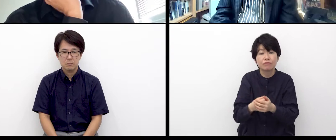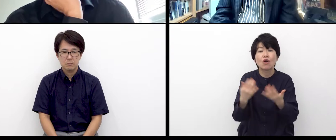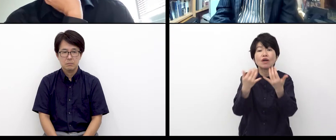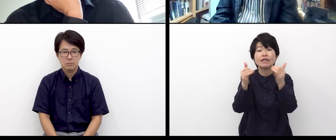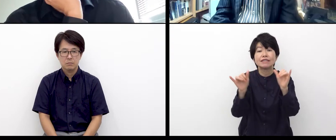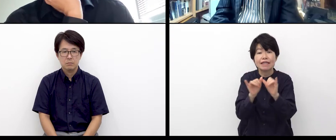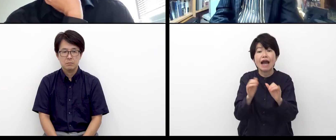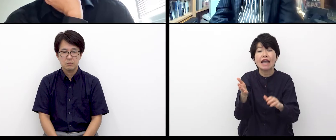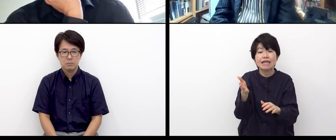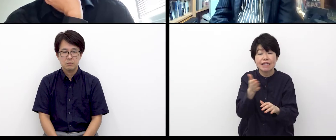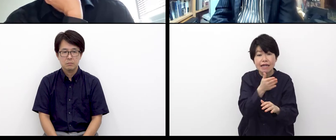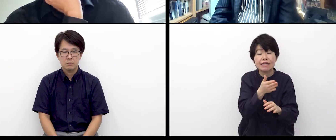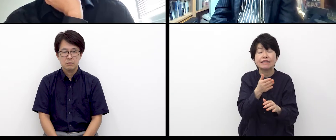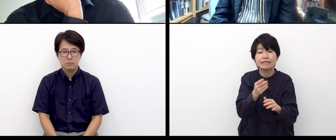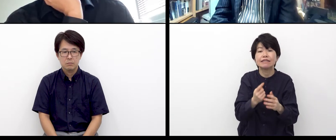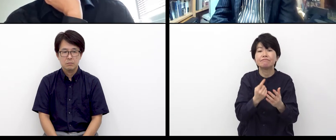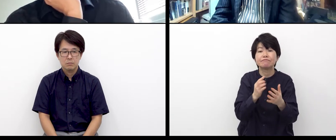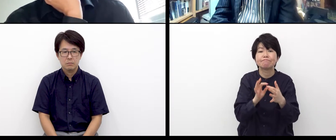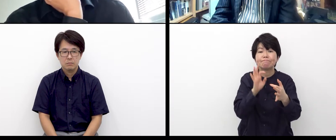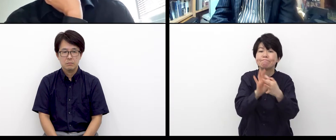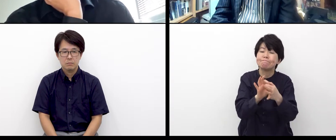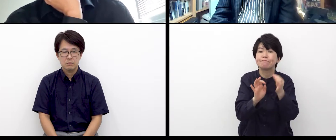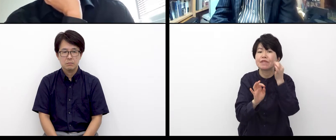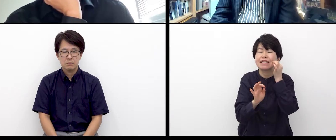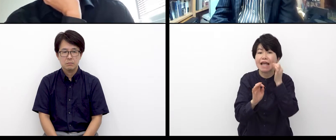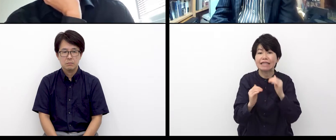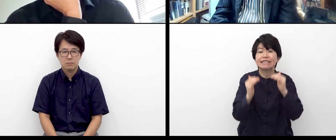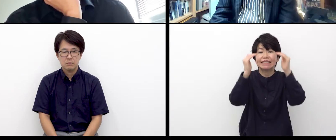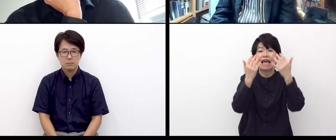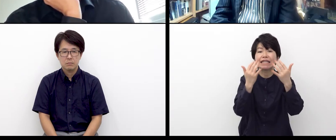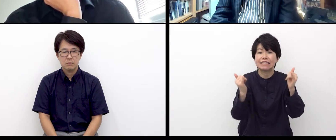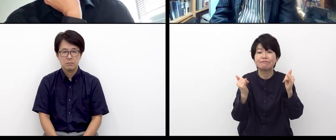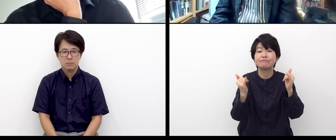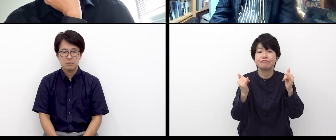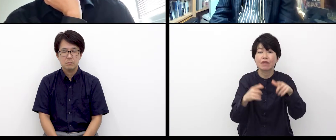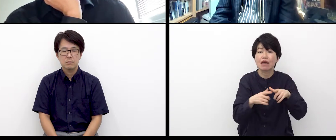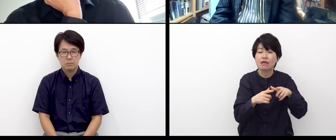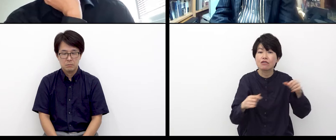In Western countries,